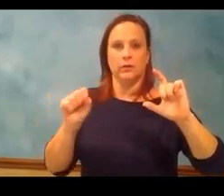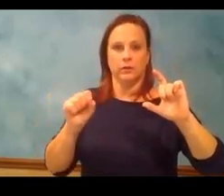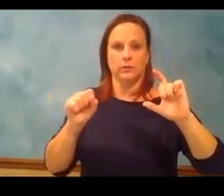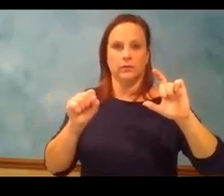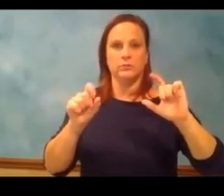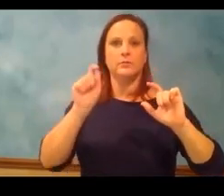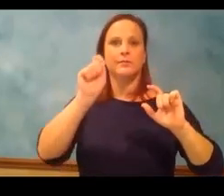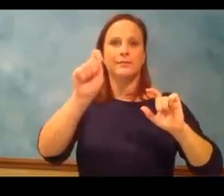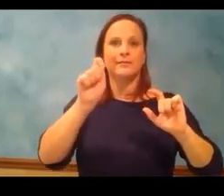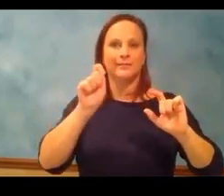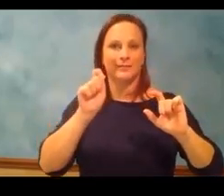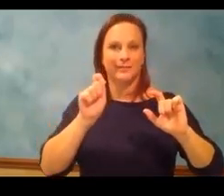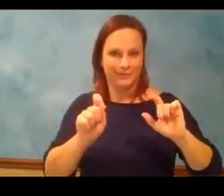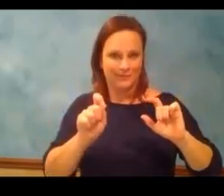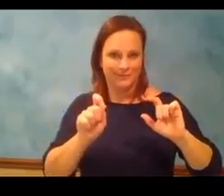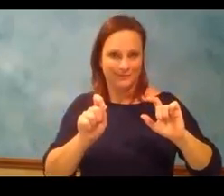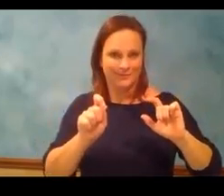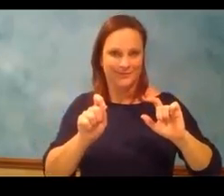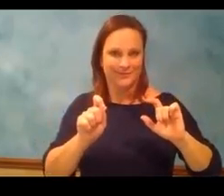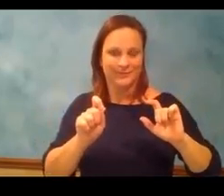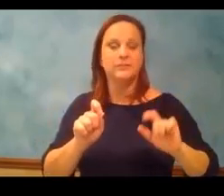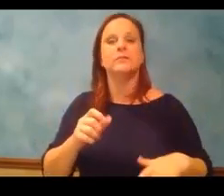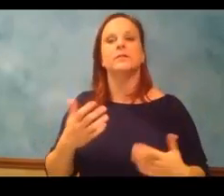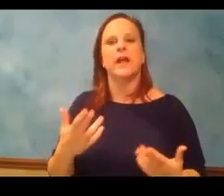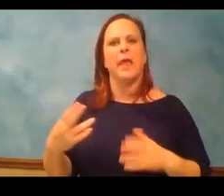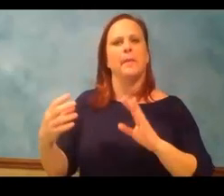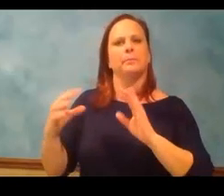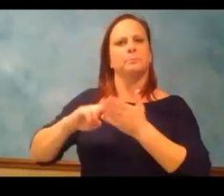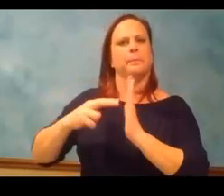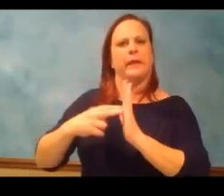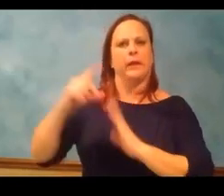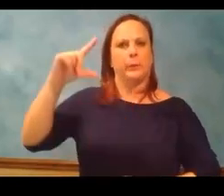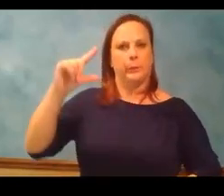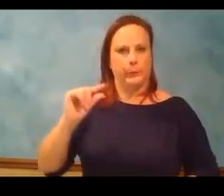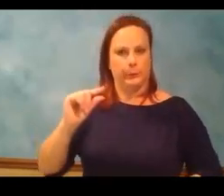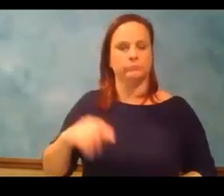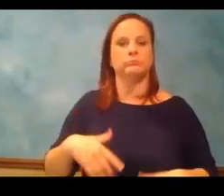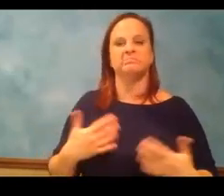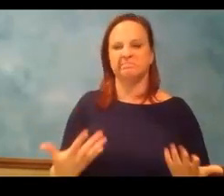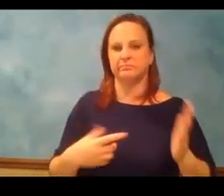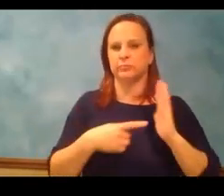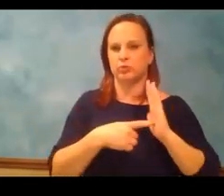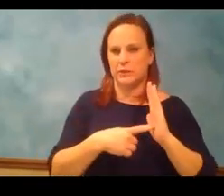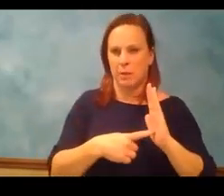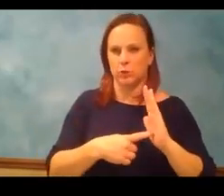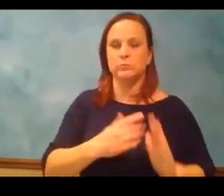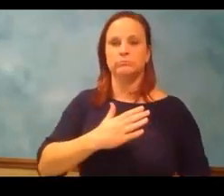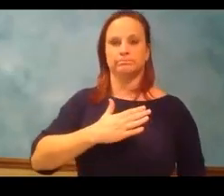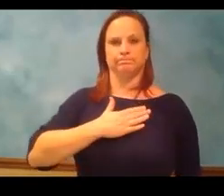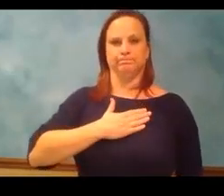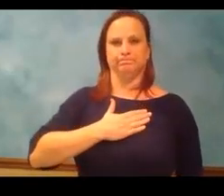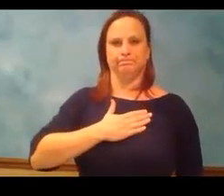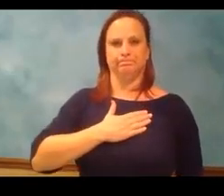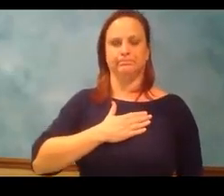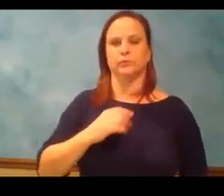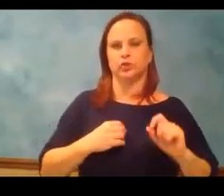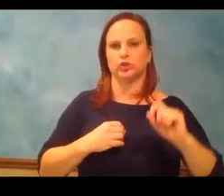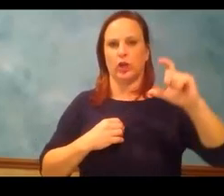and then the meaning for that possessive pronoun in lower case.